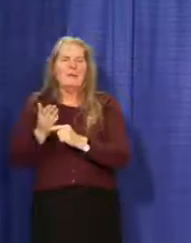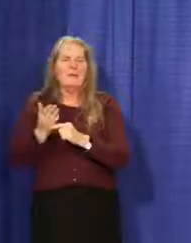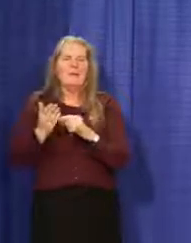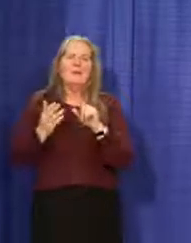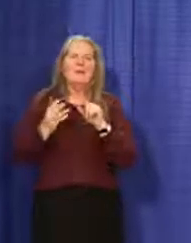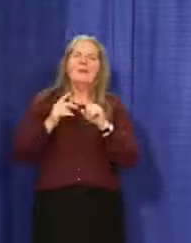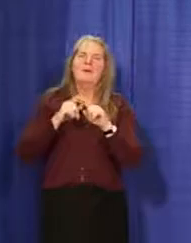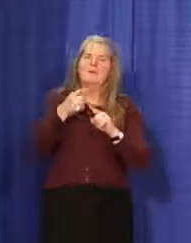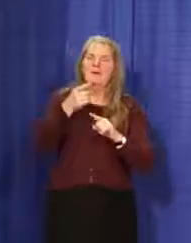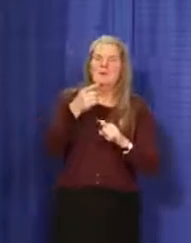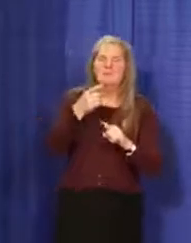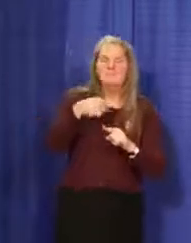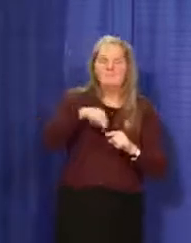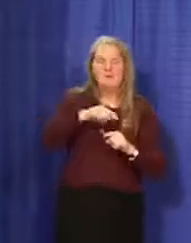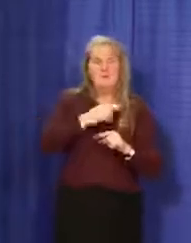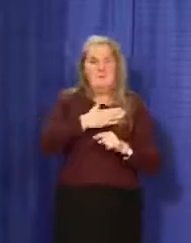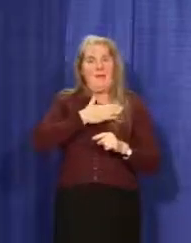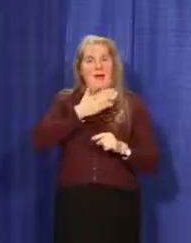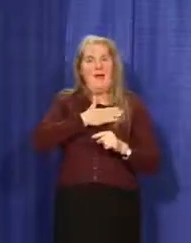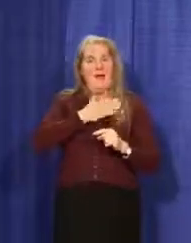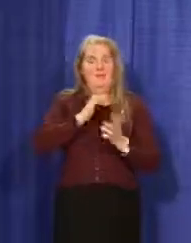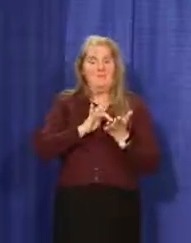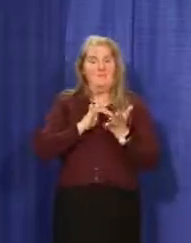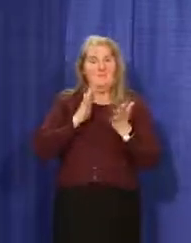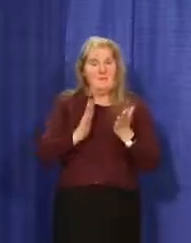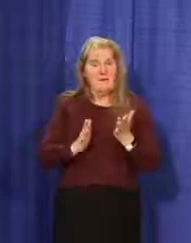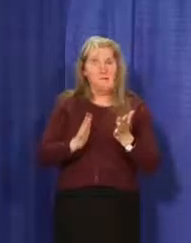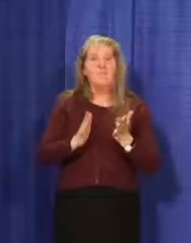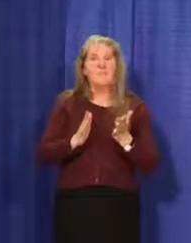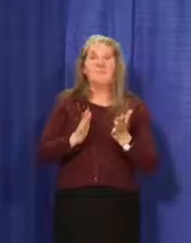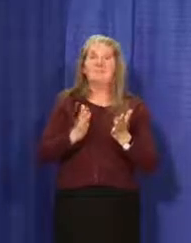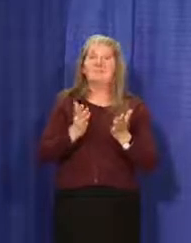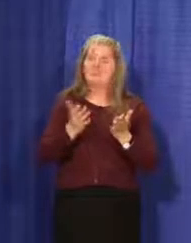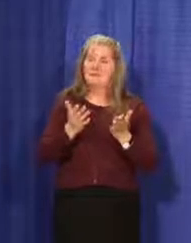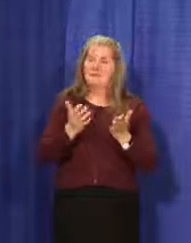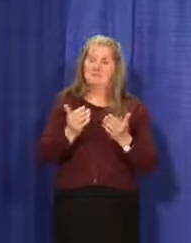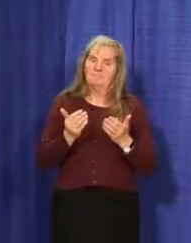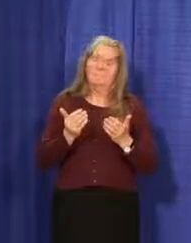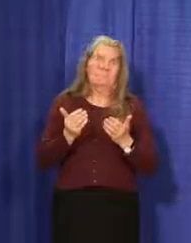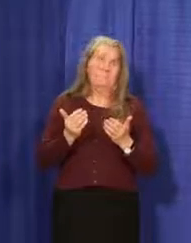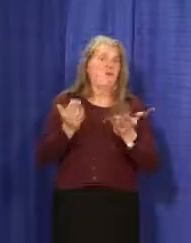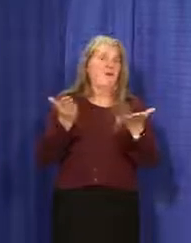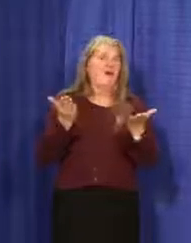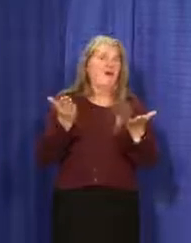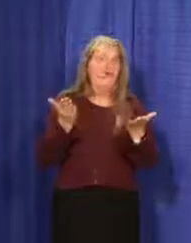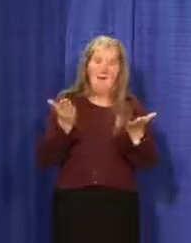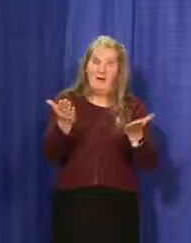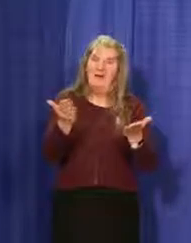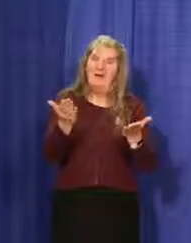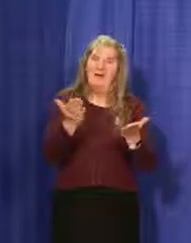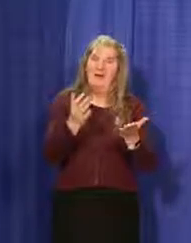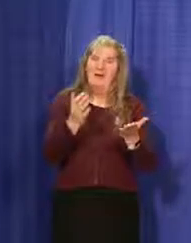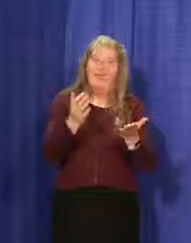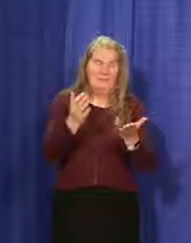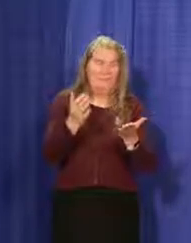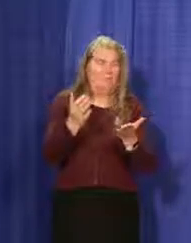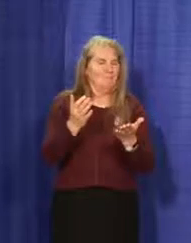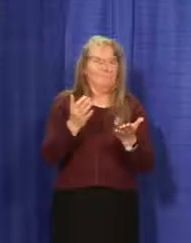I mean, this is great. We are also happy, the pharmacists the sop -- themselves, the public and we in public health are very happy